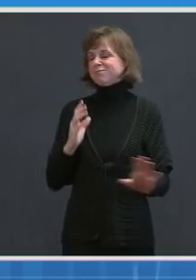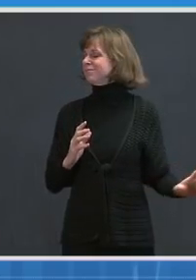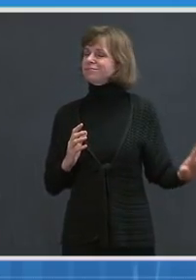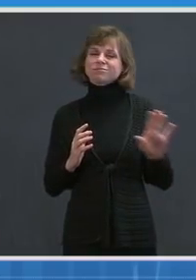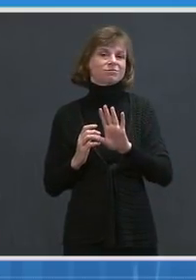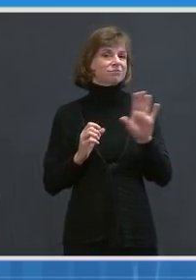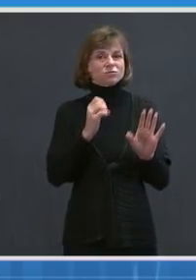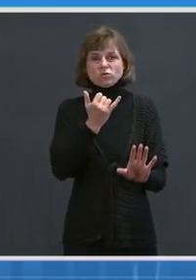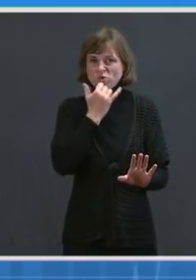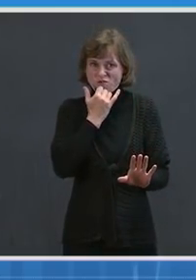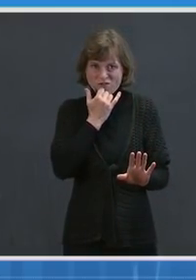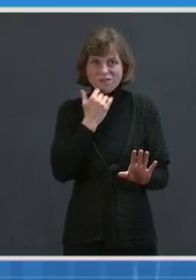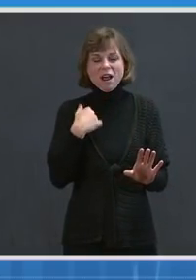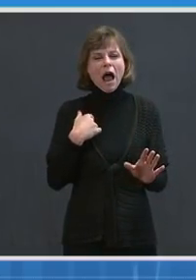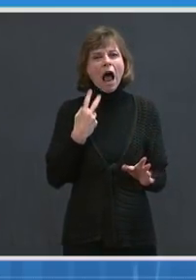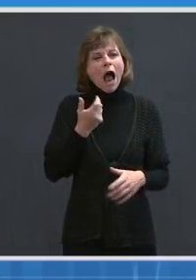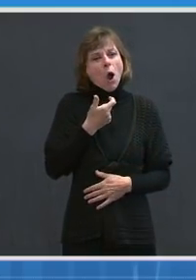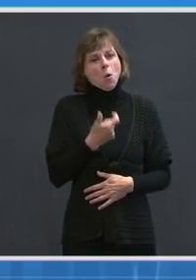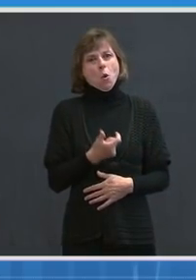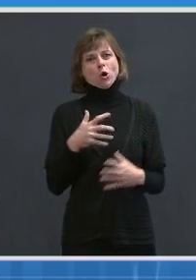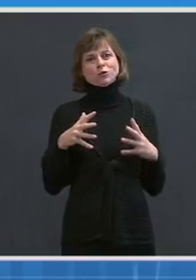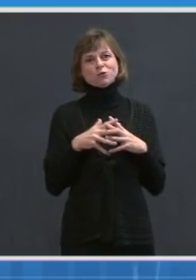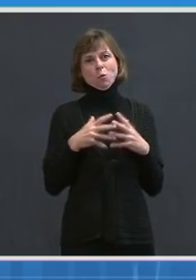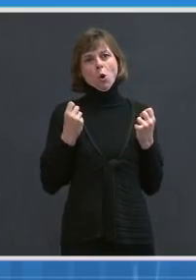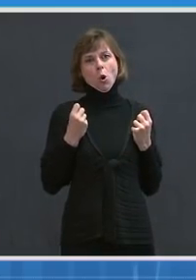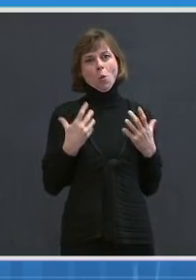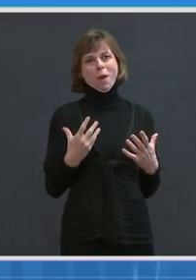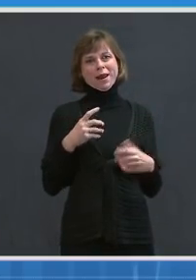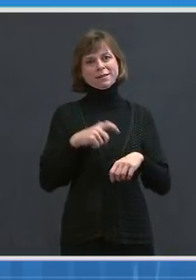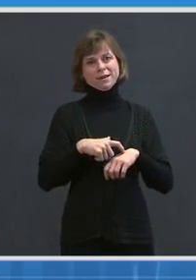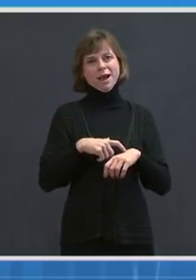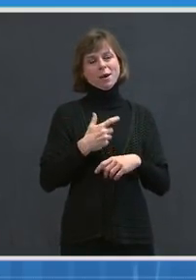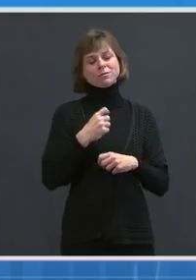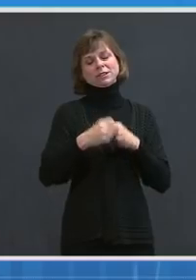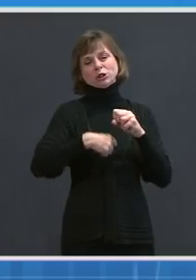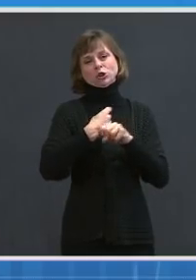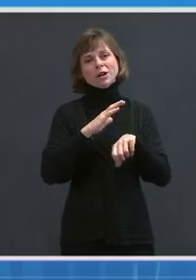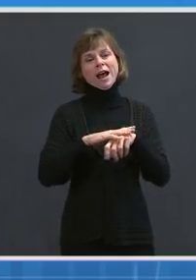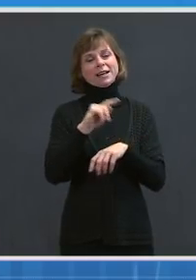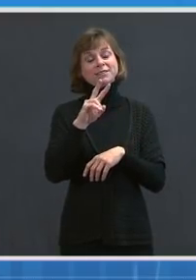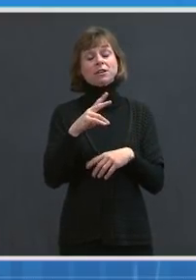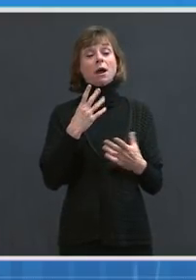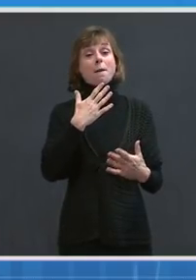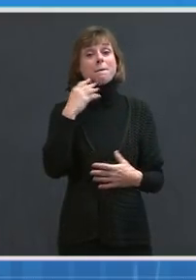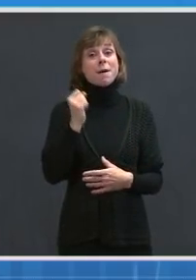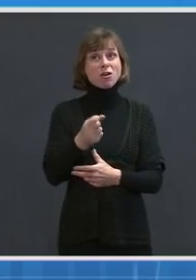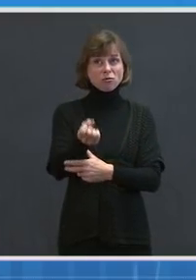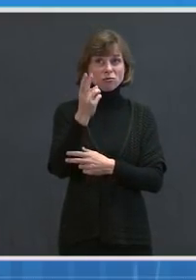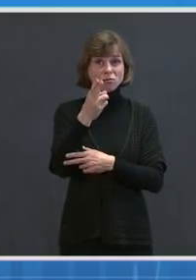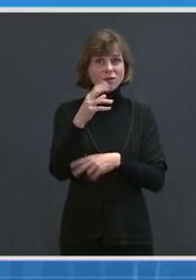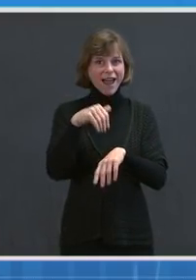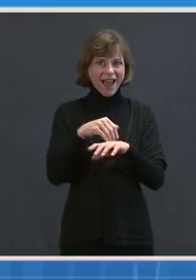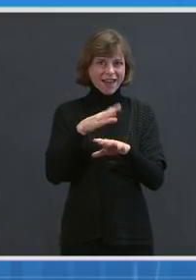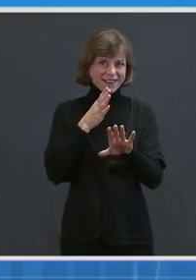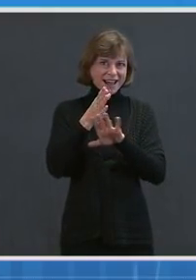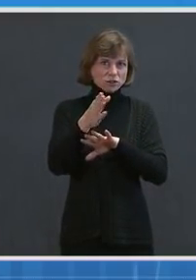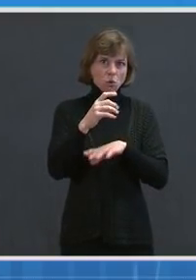has shown me that it's better to spike the football once you're safely in the end zone, not after you've made a couple of completions.